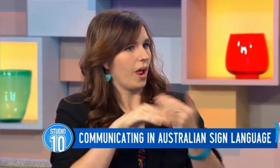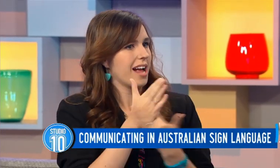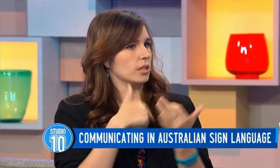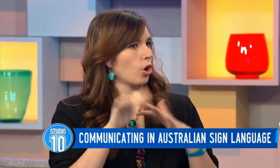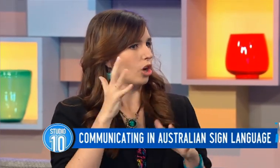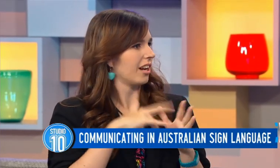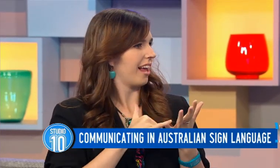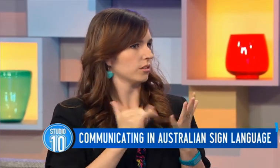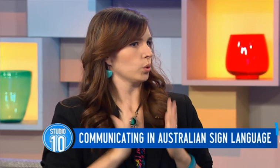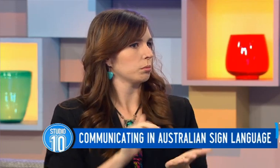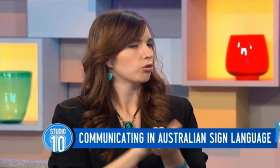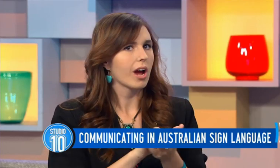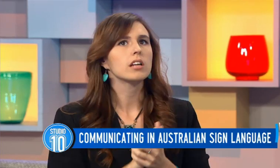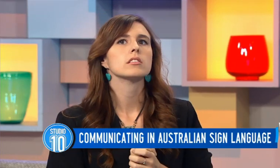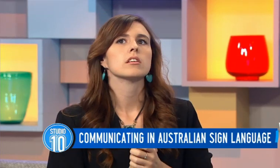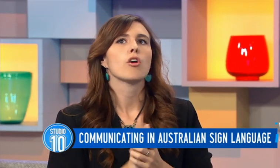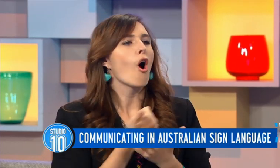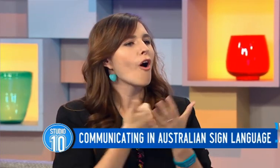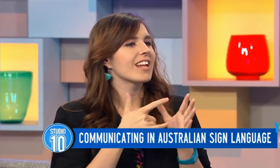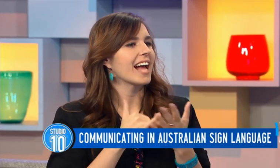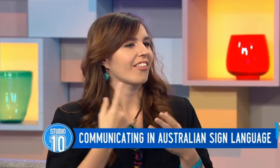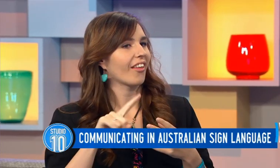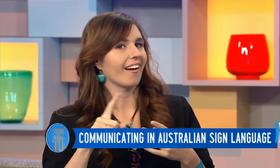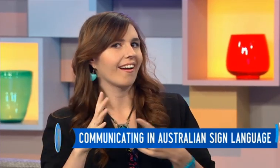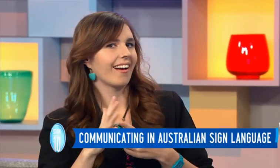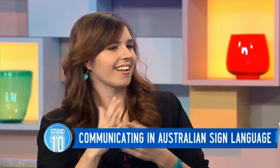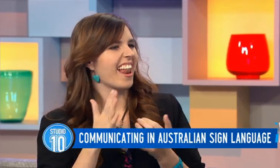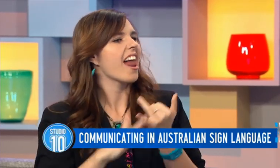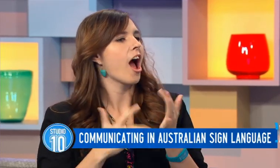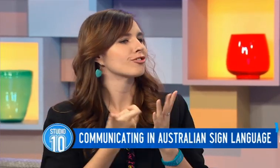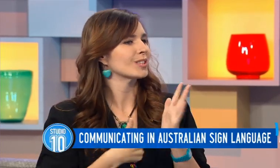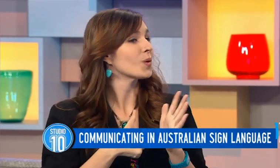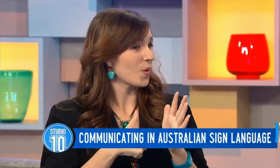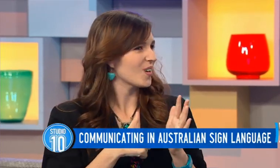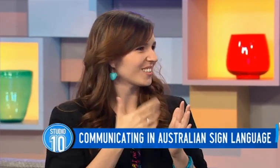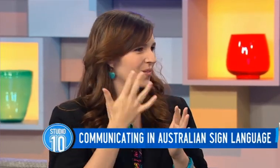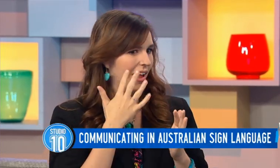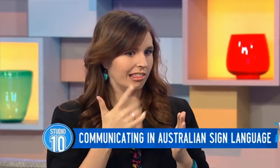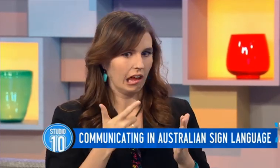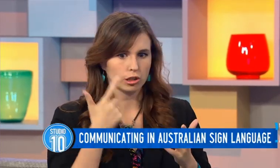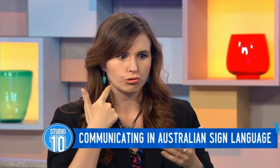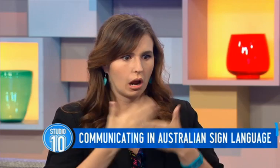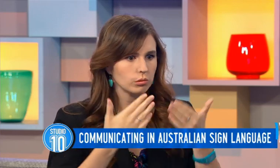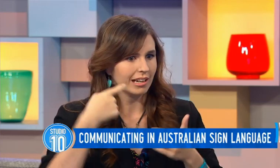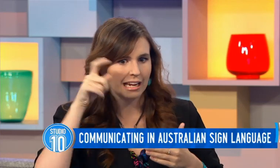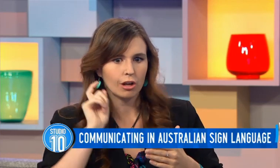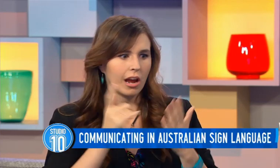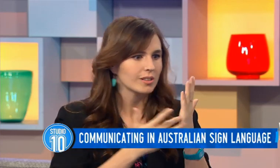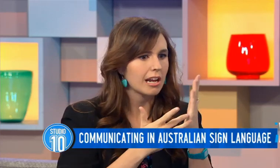aren't given full access to Auslan as a human right And often it's a second choice or choice of last resort if you like.